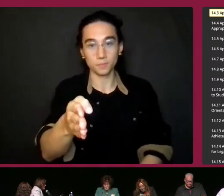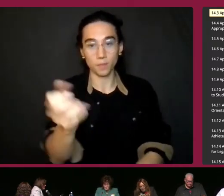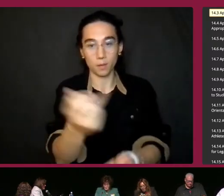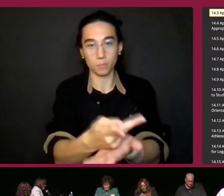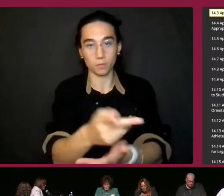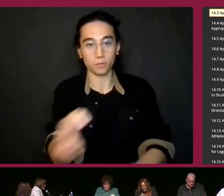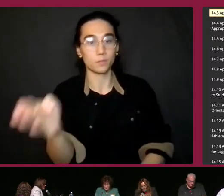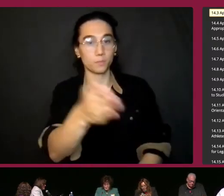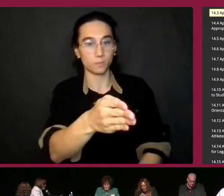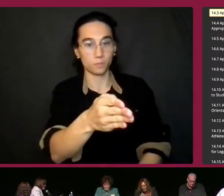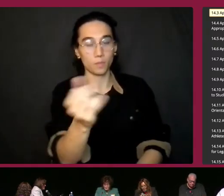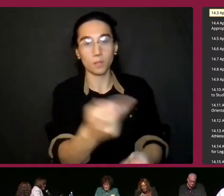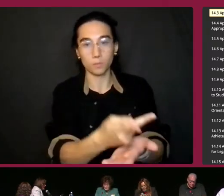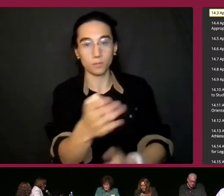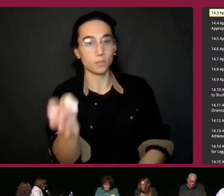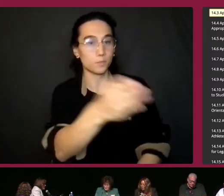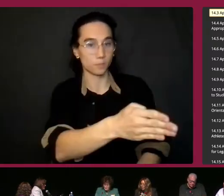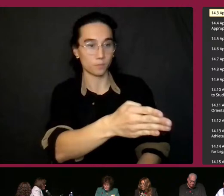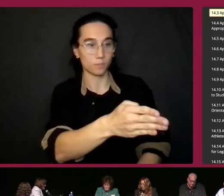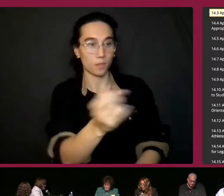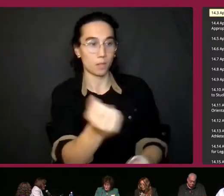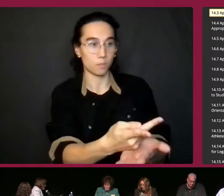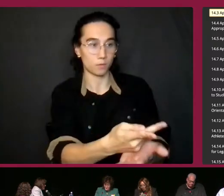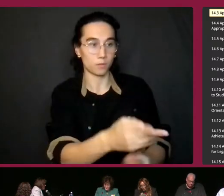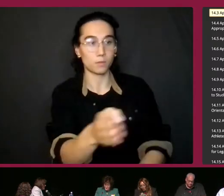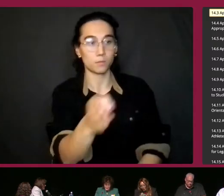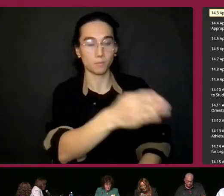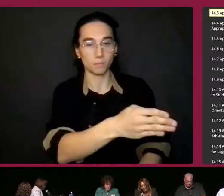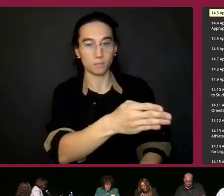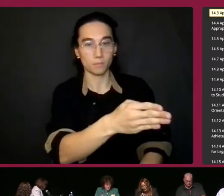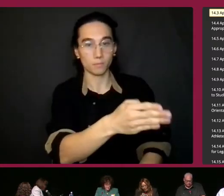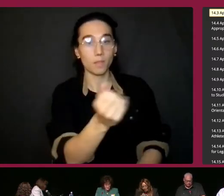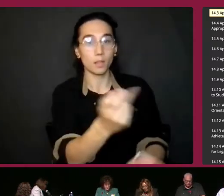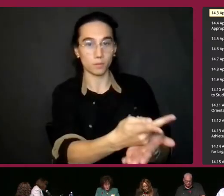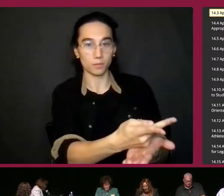Yes. Trustee Buffalo? Yes. Trustee Adams? Aye. Trustee Harvey? Yes. Motion carries.